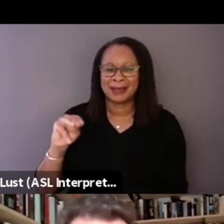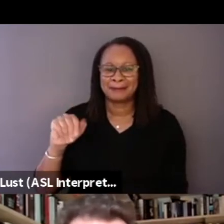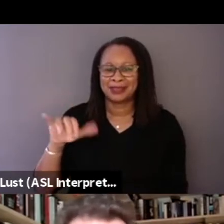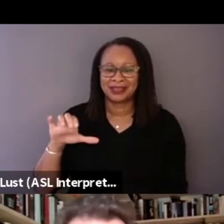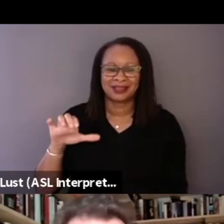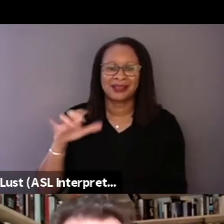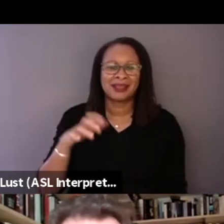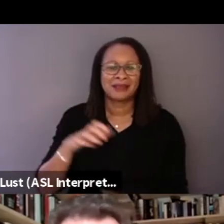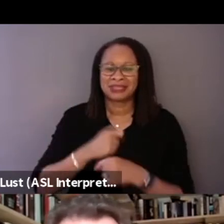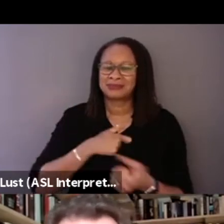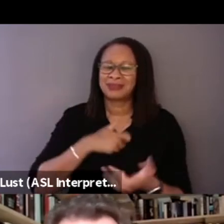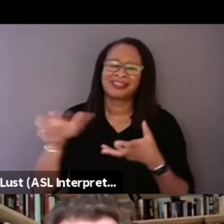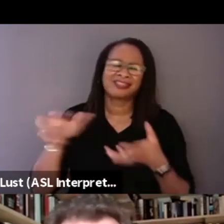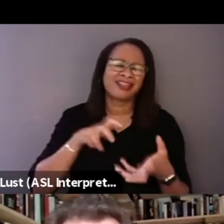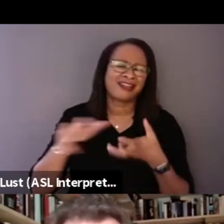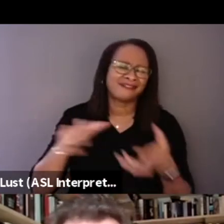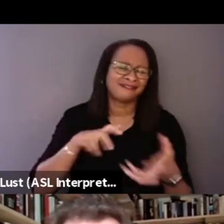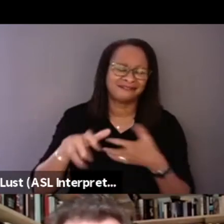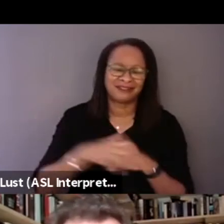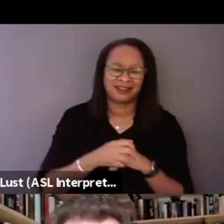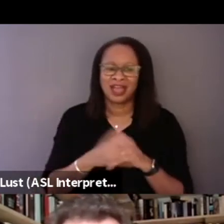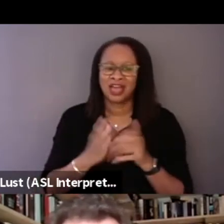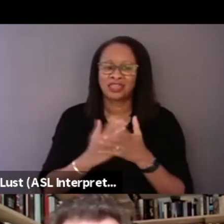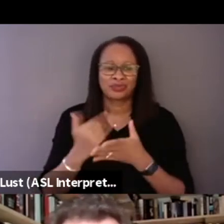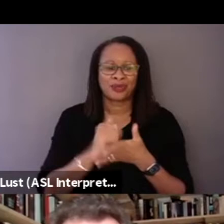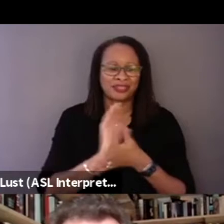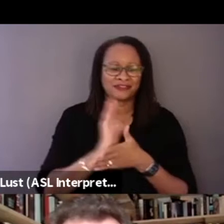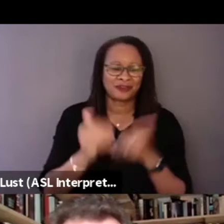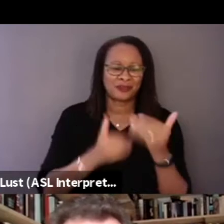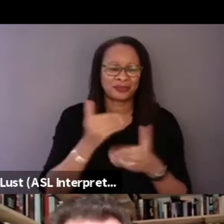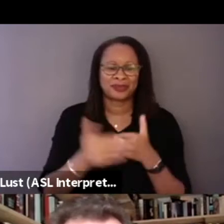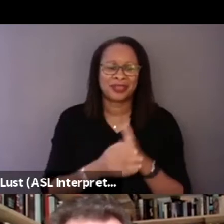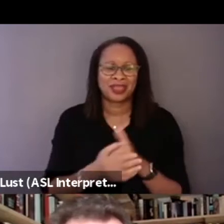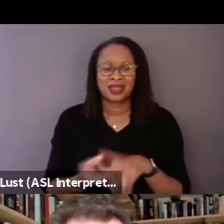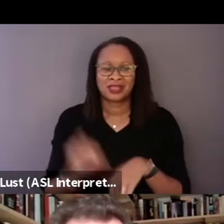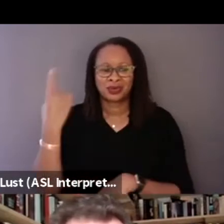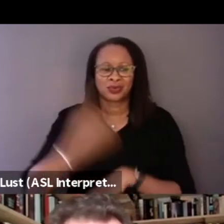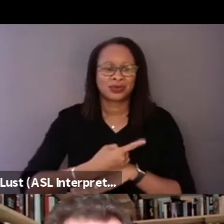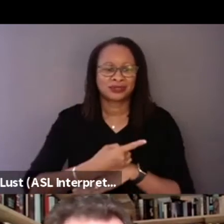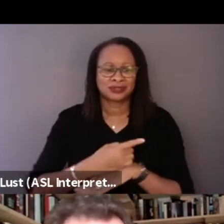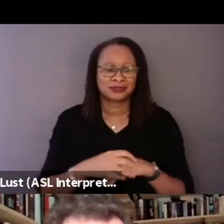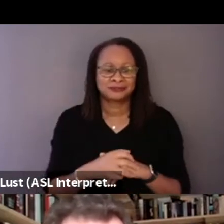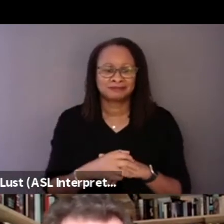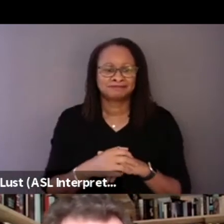throughout the filming process. There was one day, this isn't in the film